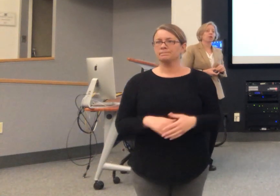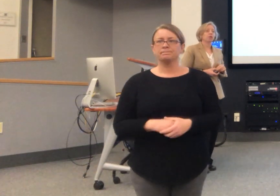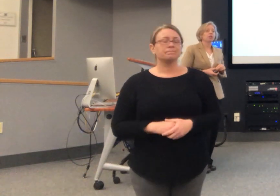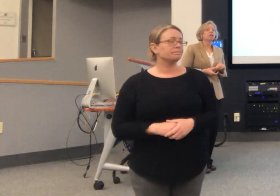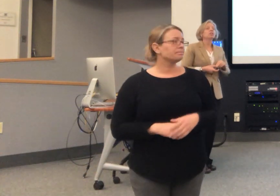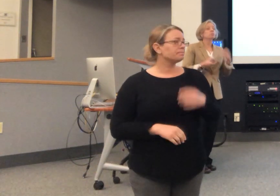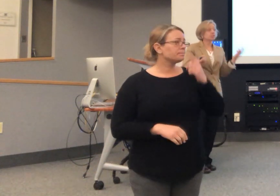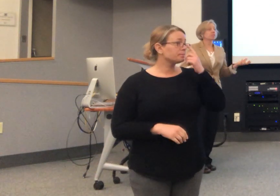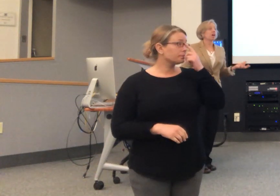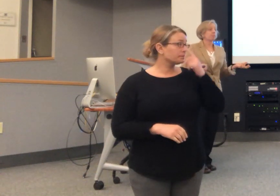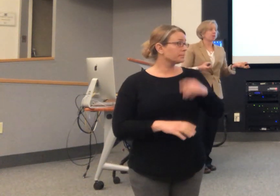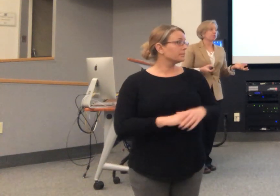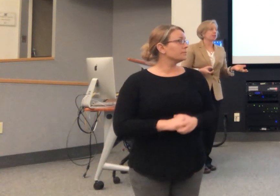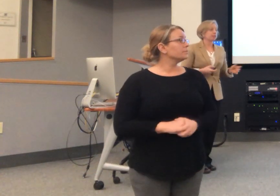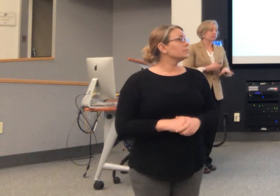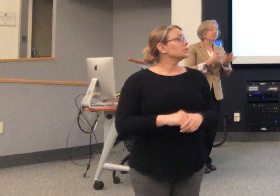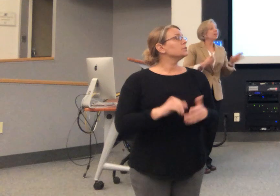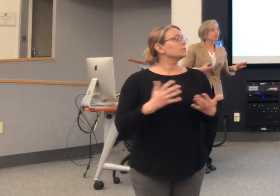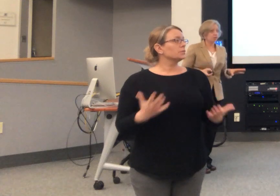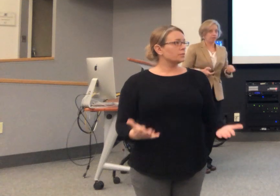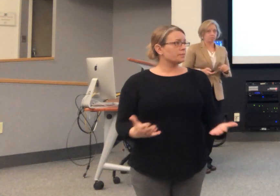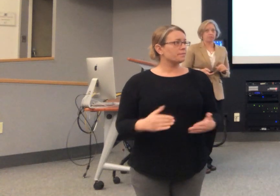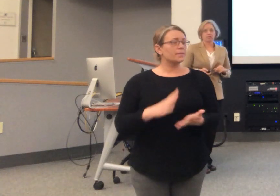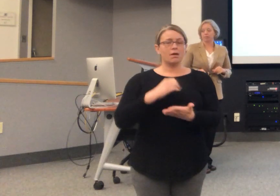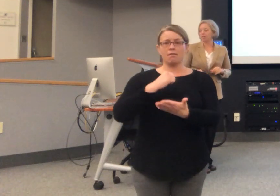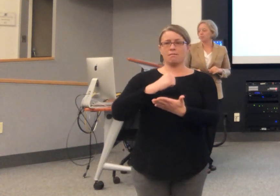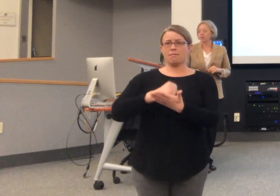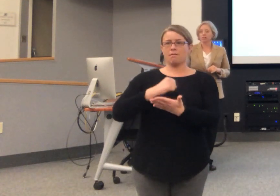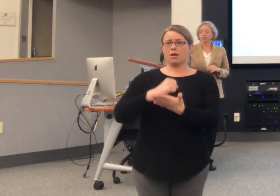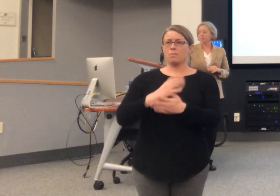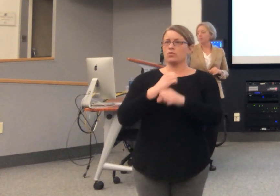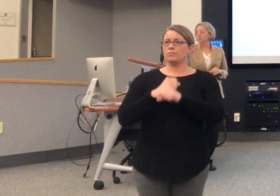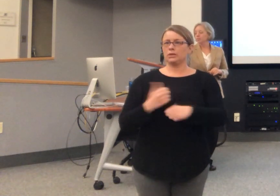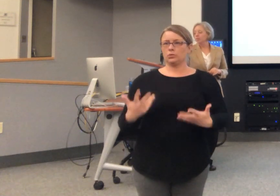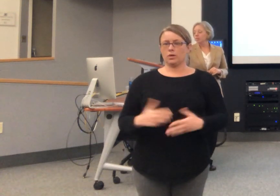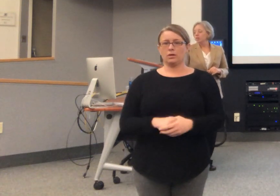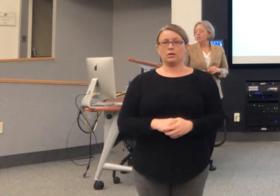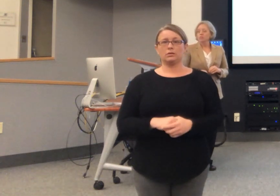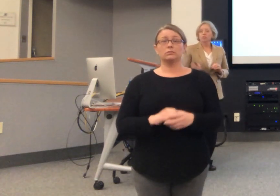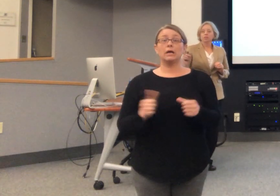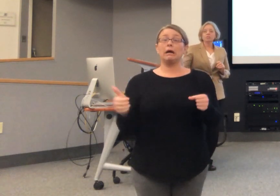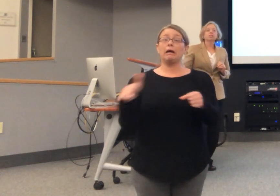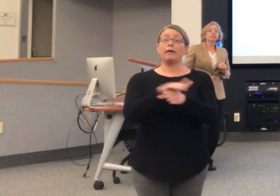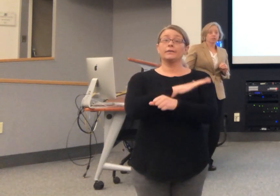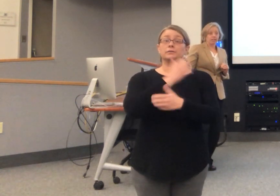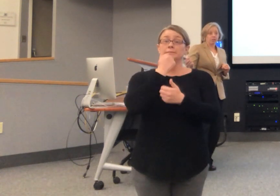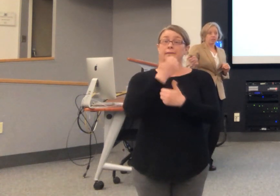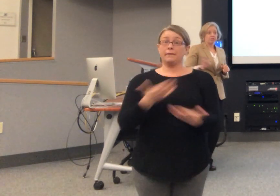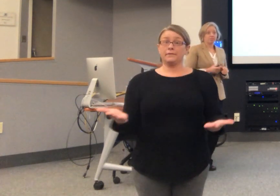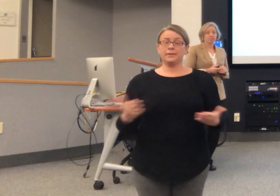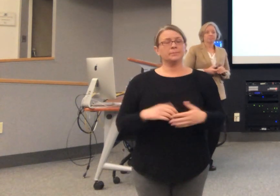about is what does copyright protect? 'Cause not everything is protected by copyright law. So here's the legal language.